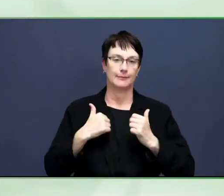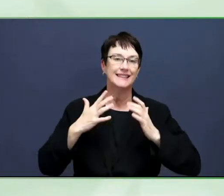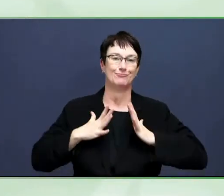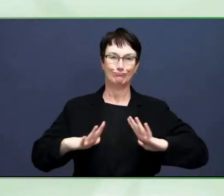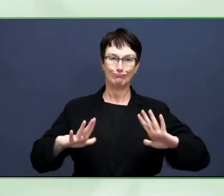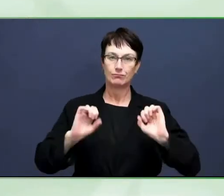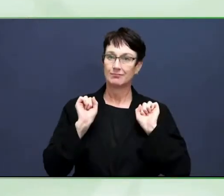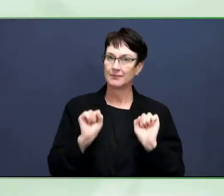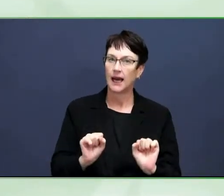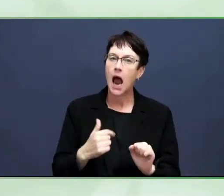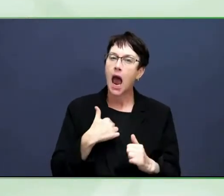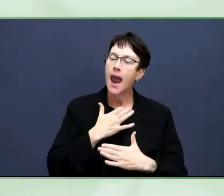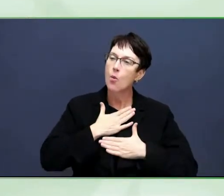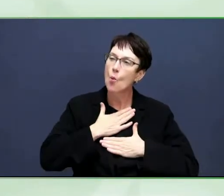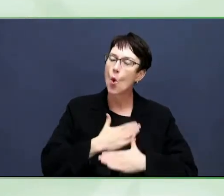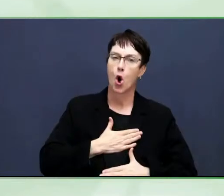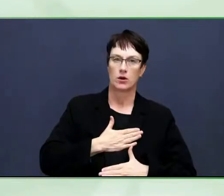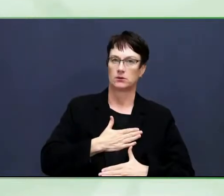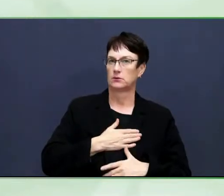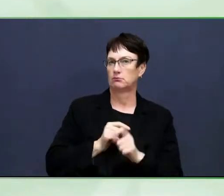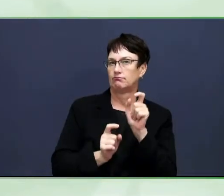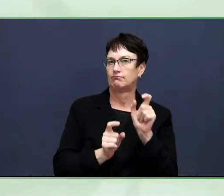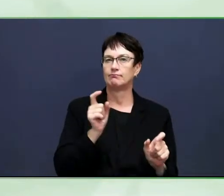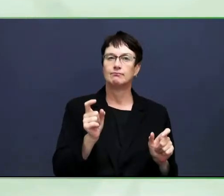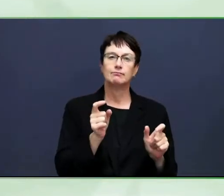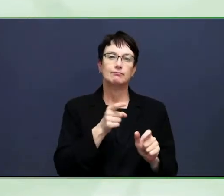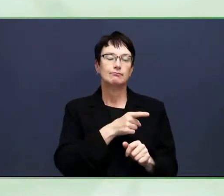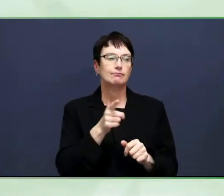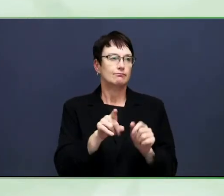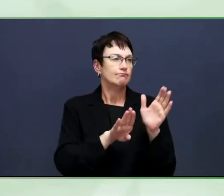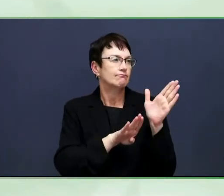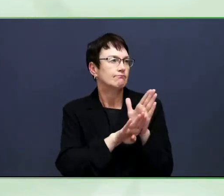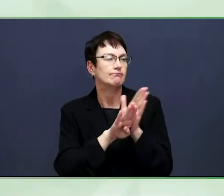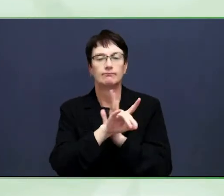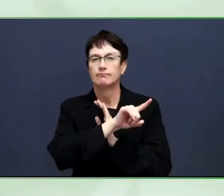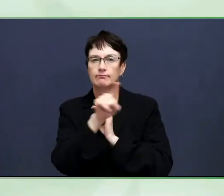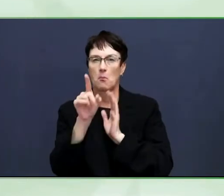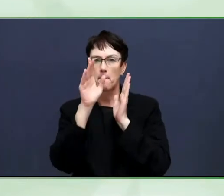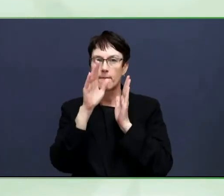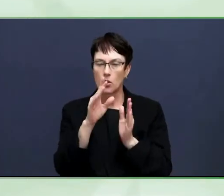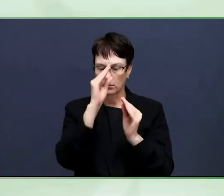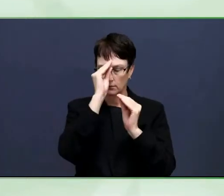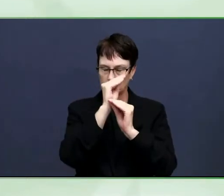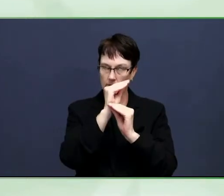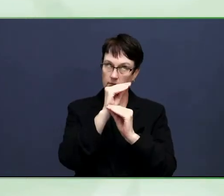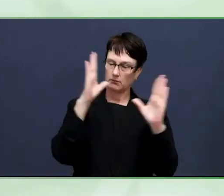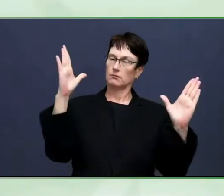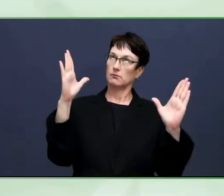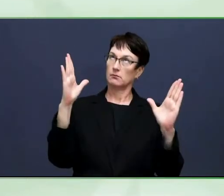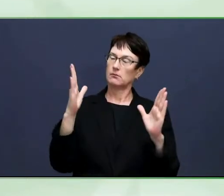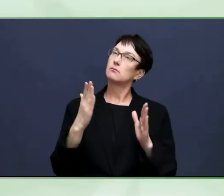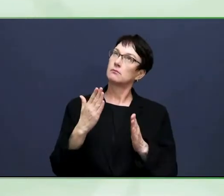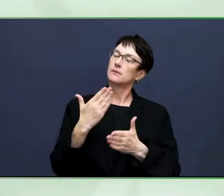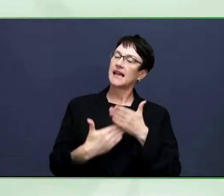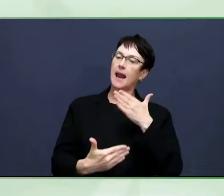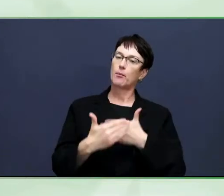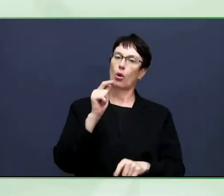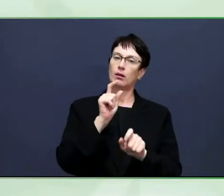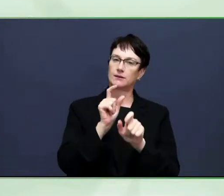It was very hard, it was very time consuming to educate them, to take them on a journey.